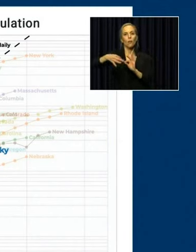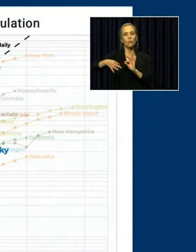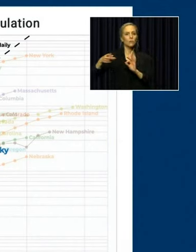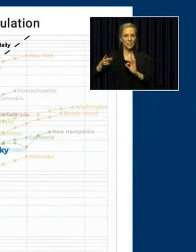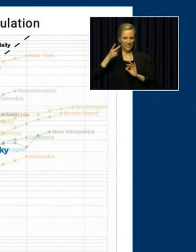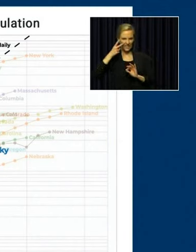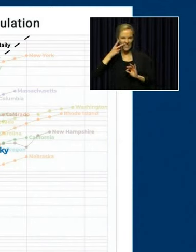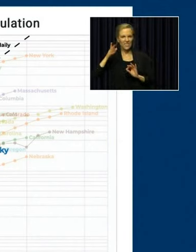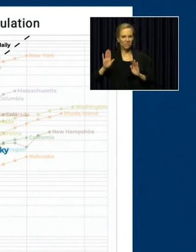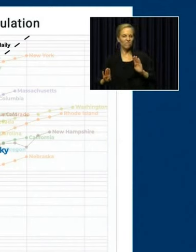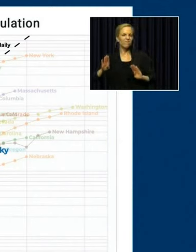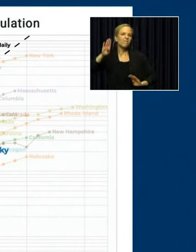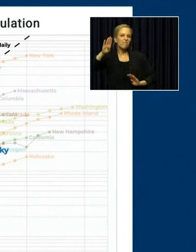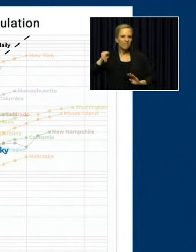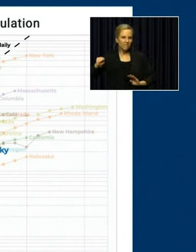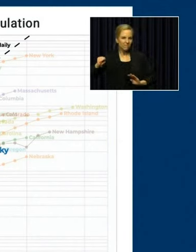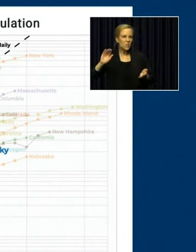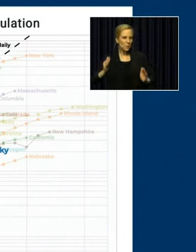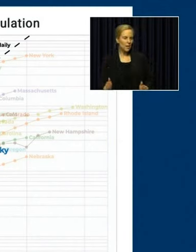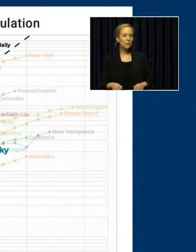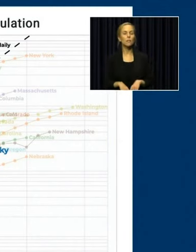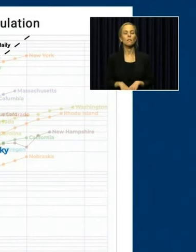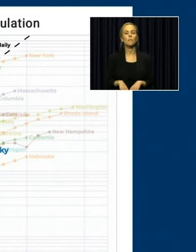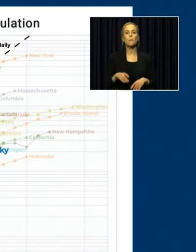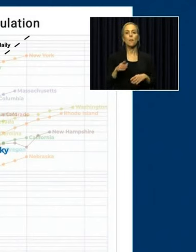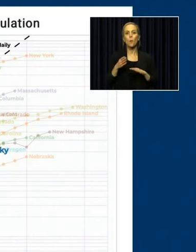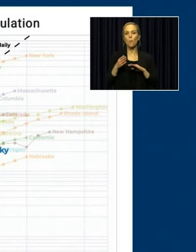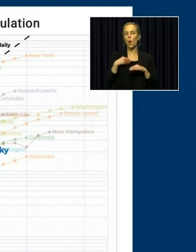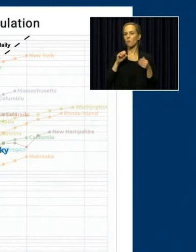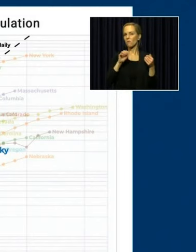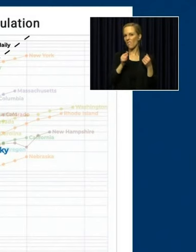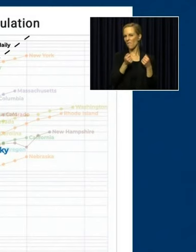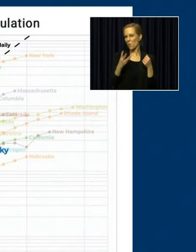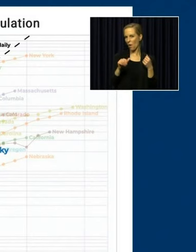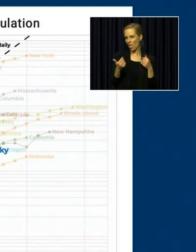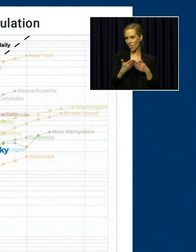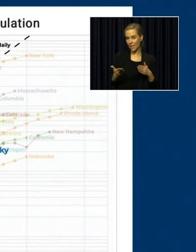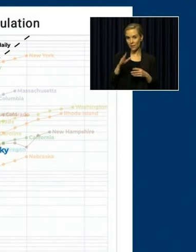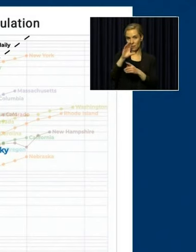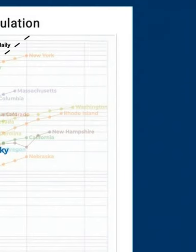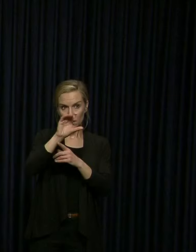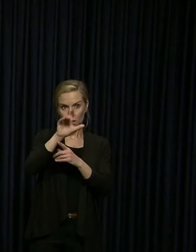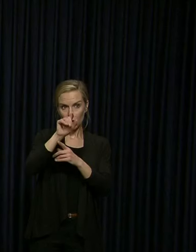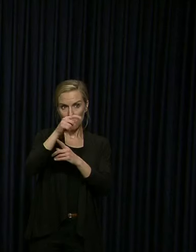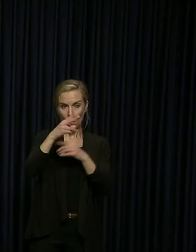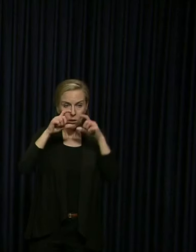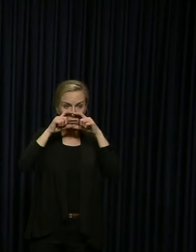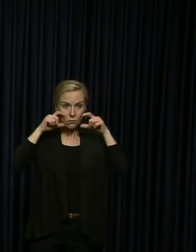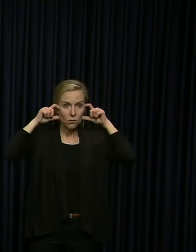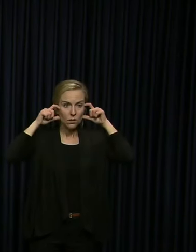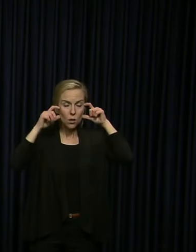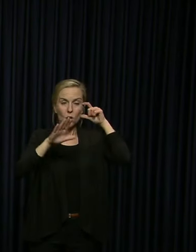AN EXCITING ONE, AGAIN IT'S GOING TO RELY ON THE SUPPLIES